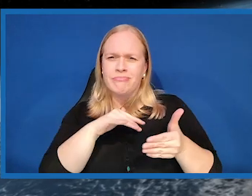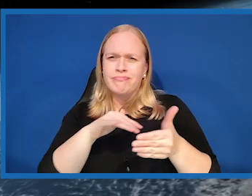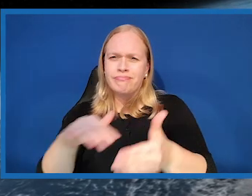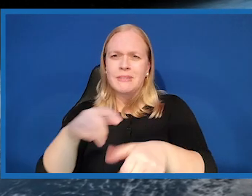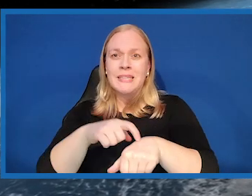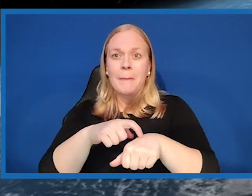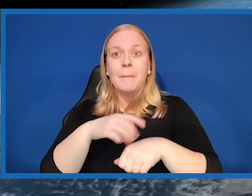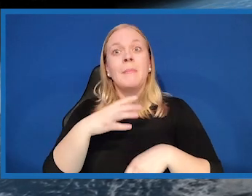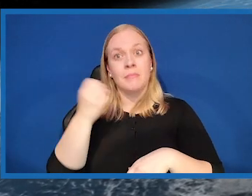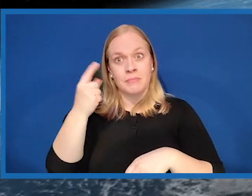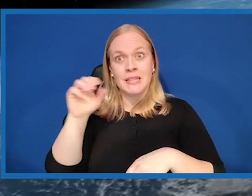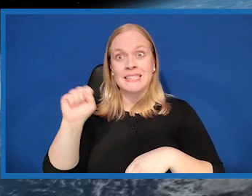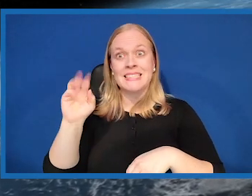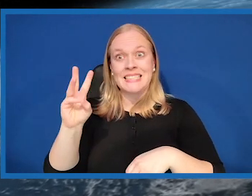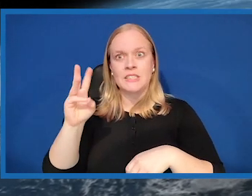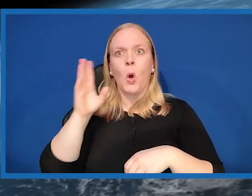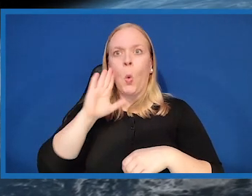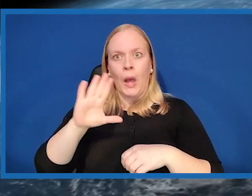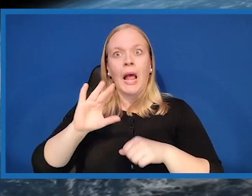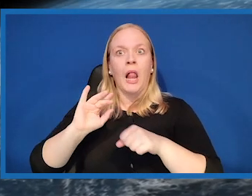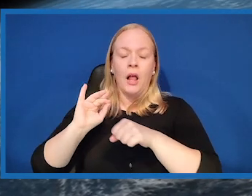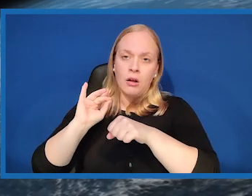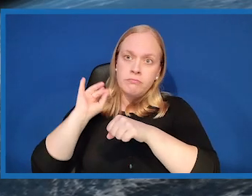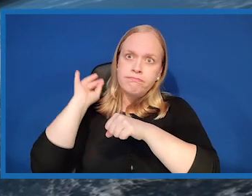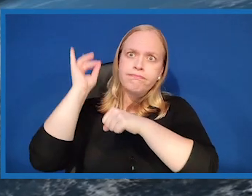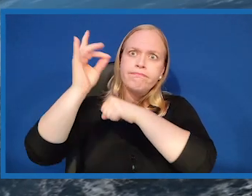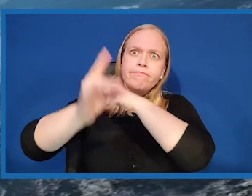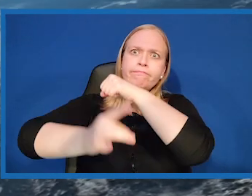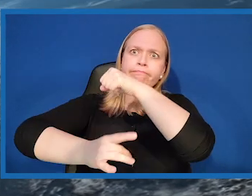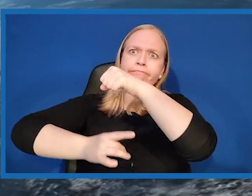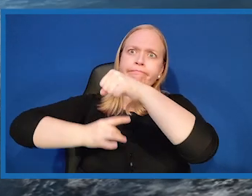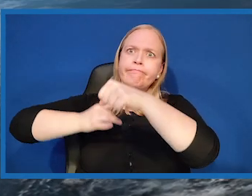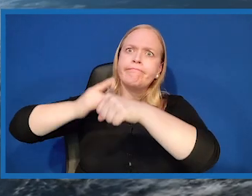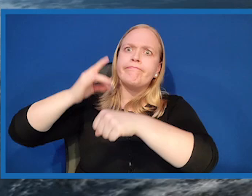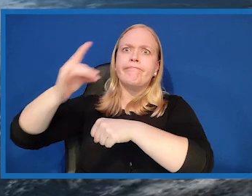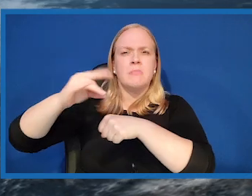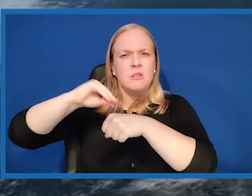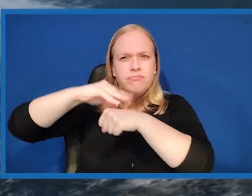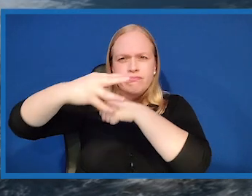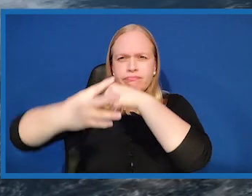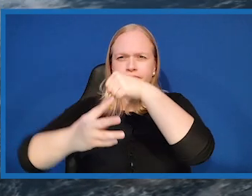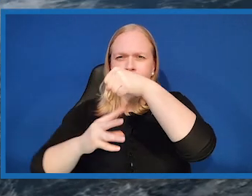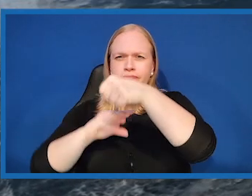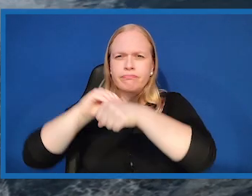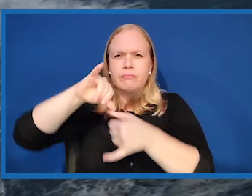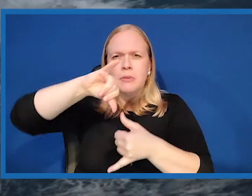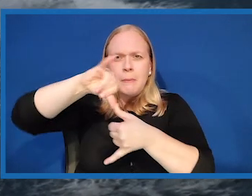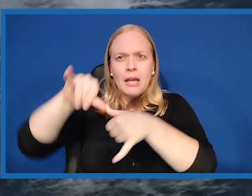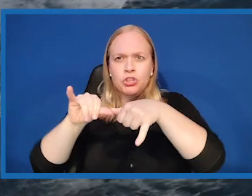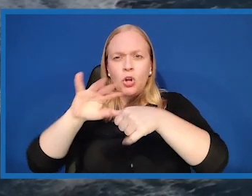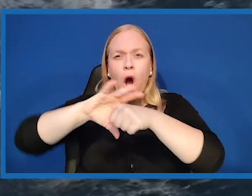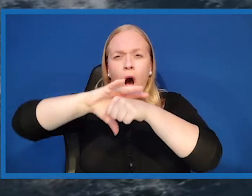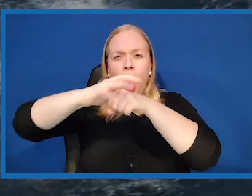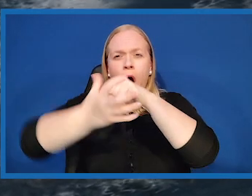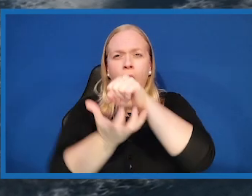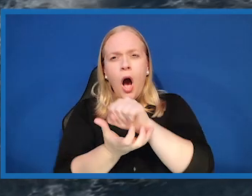THE ENTIRE MAP, UH, OF ACTUALLY 95% OF THE MAP OF THE GLOBE, UH, EVERY TEN DAYS. SO WE'LL BE ABLE